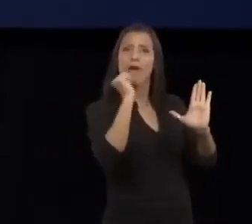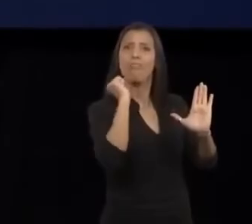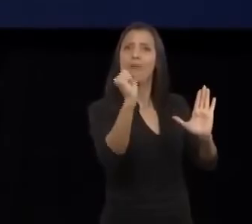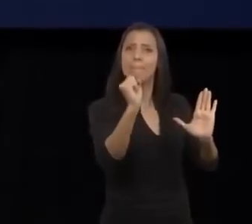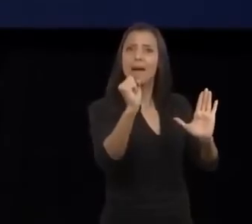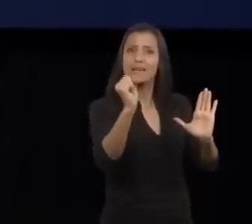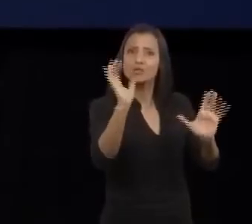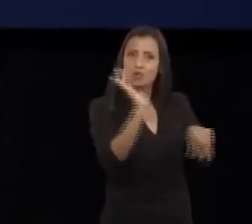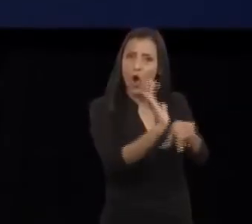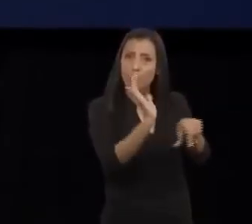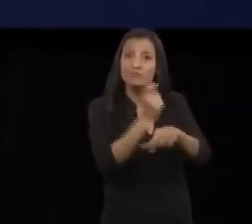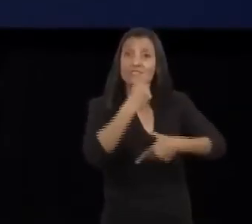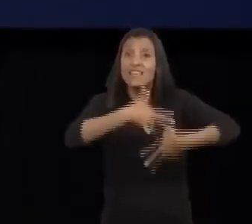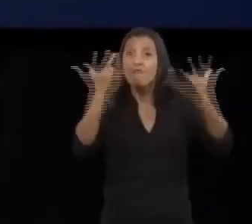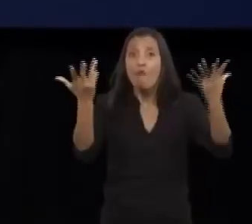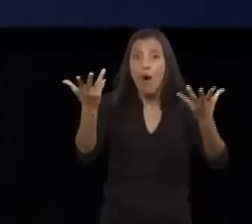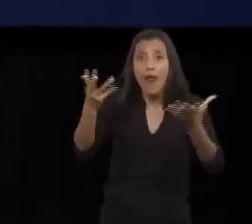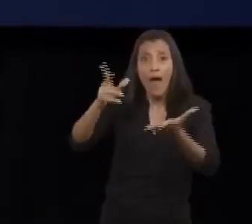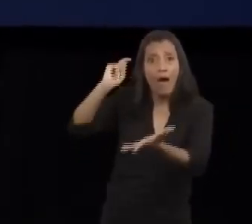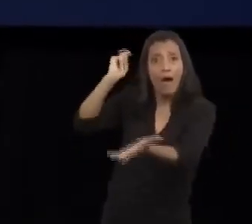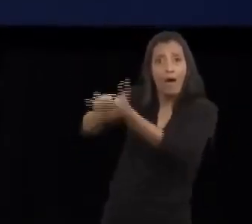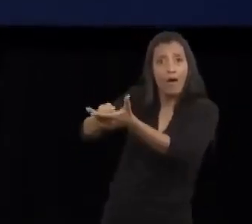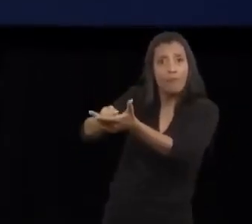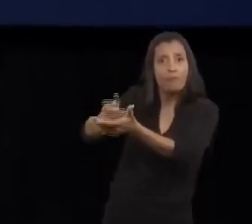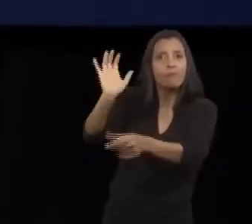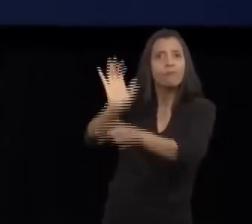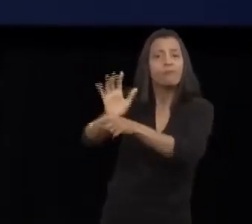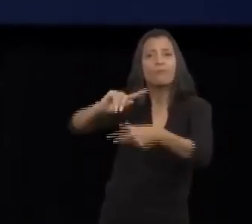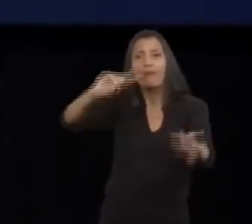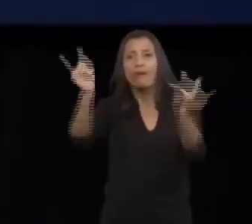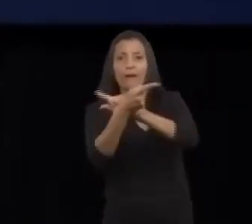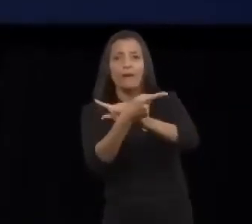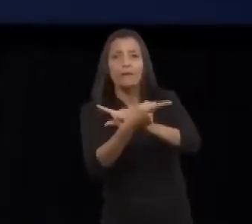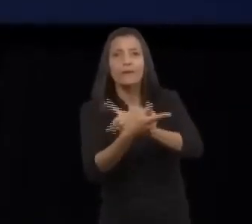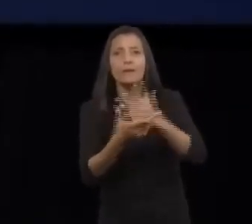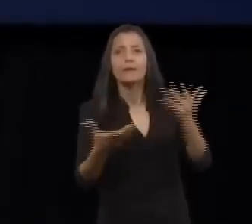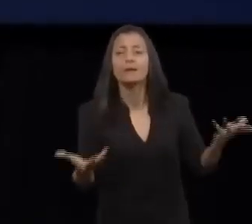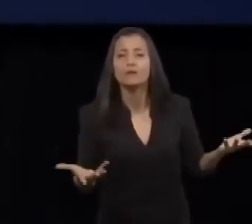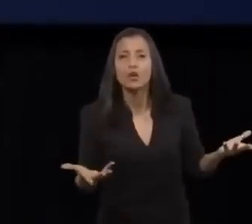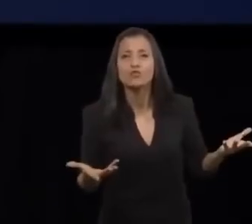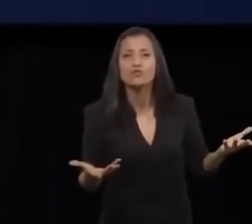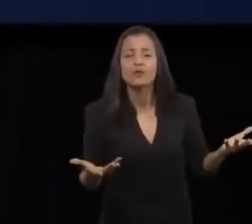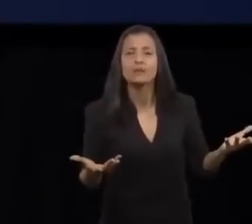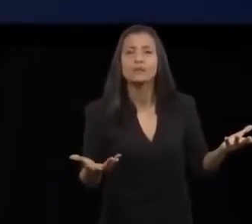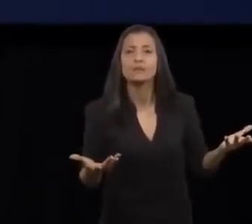without counterfeit. That is, they would have started over